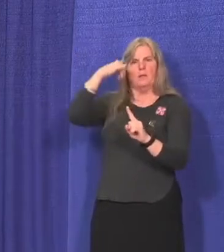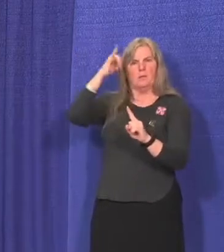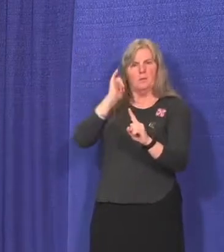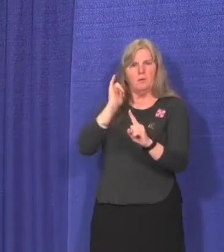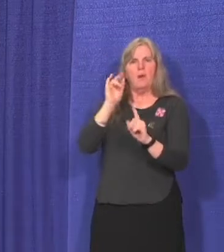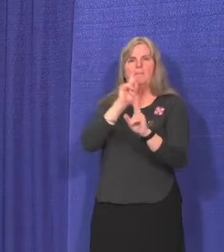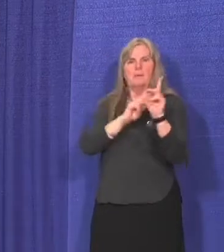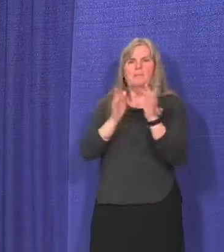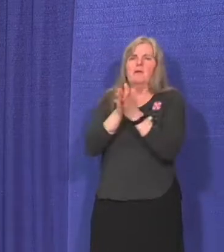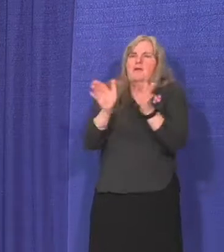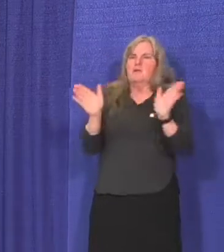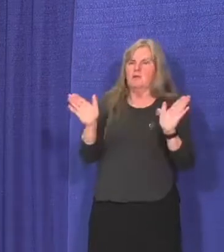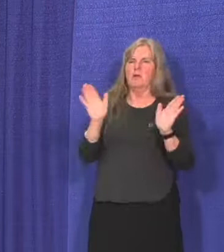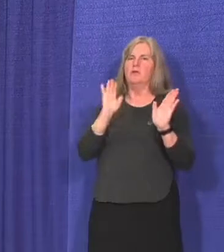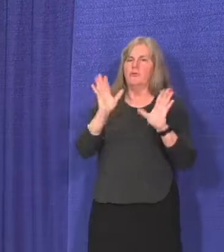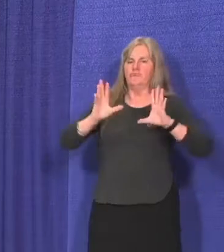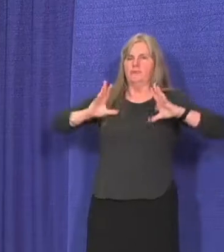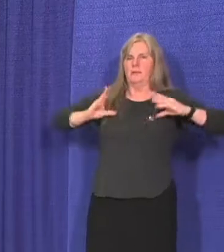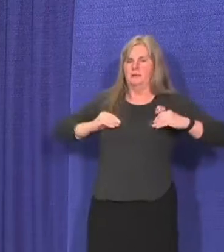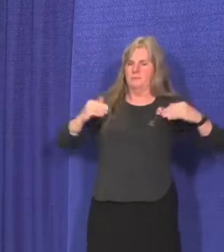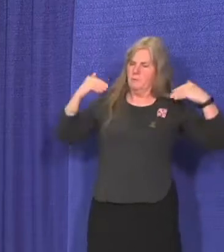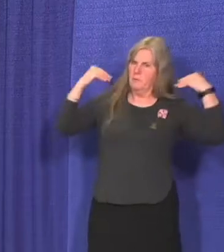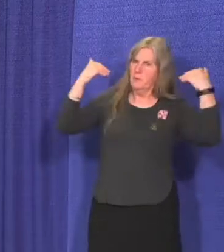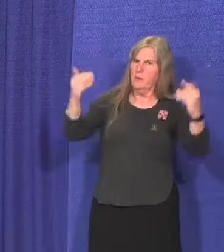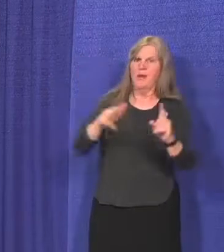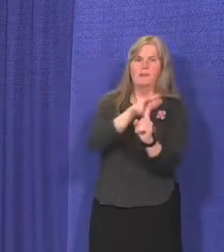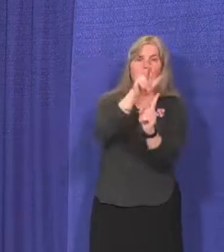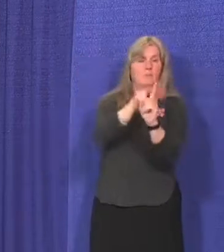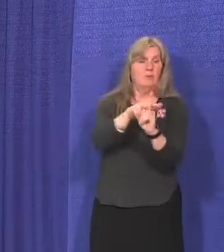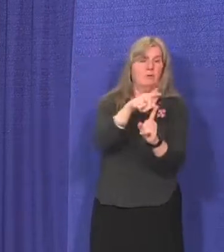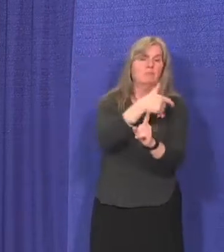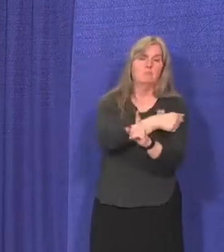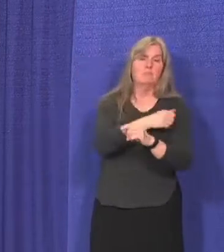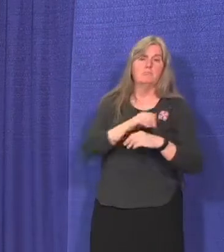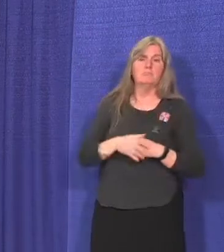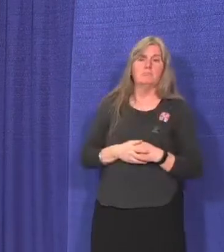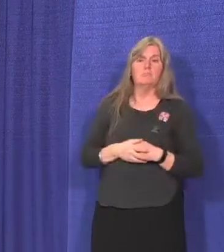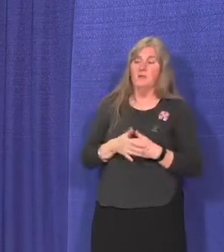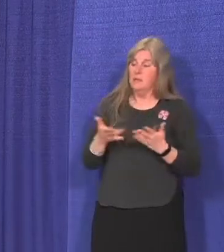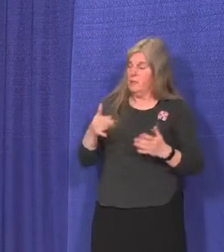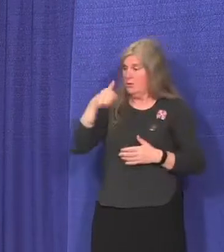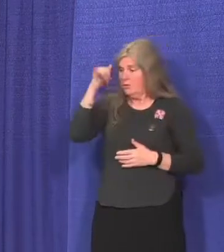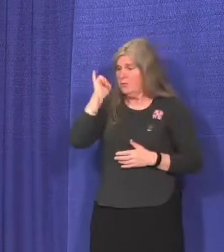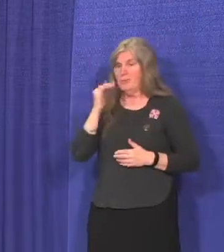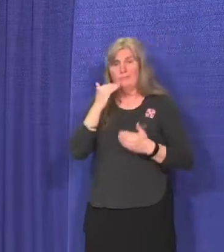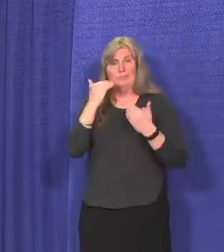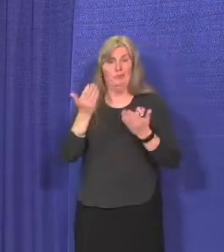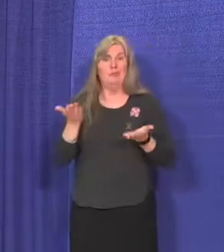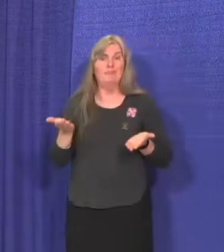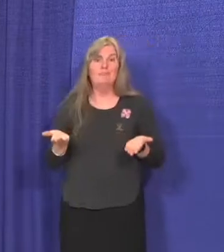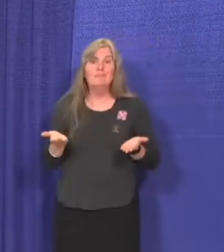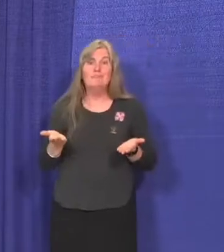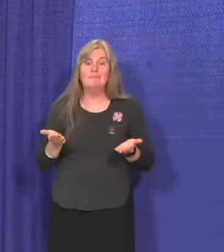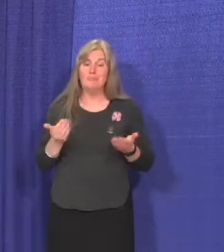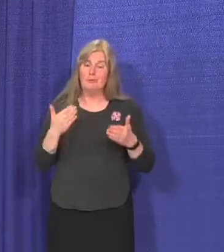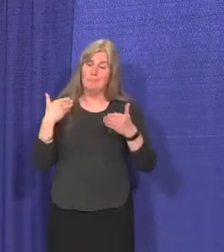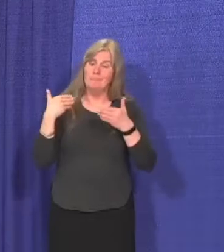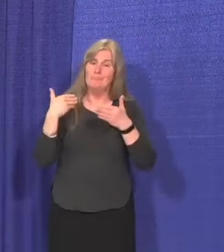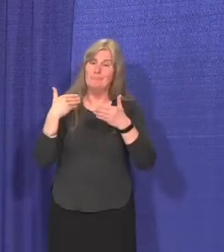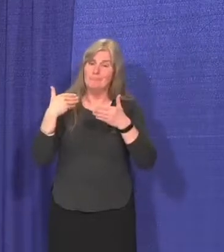population we OA's believe three